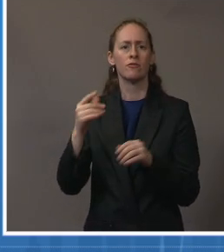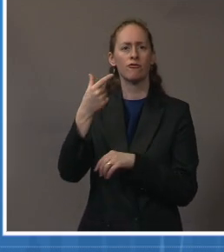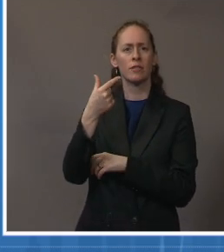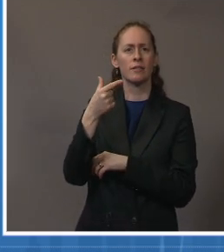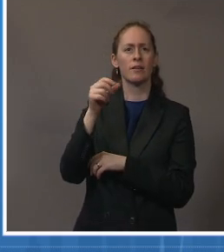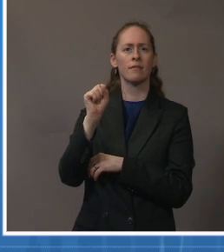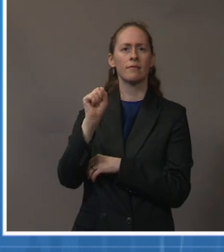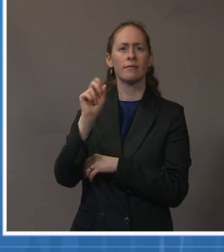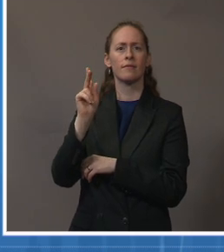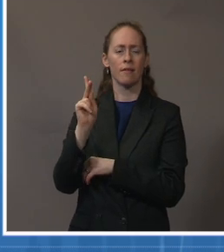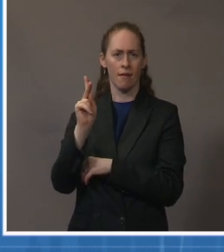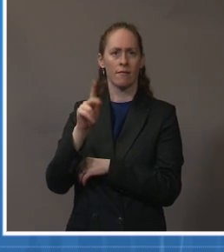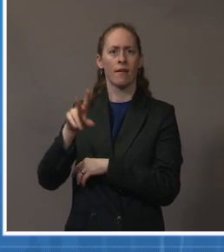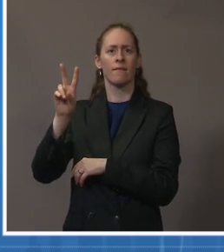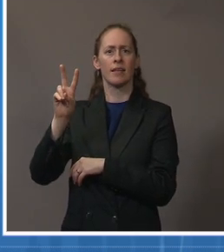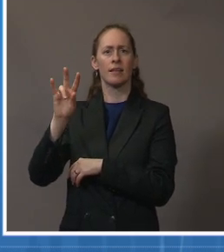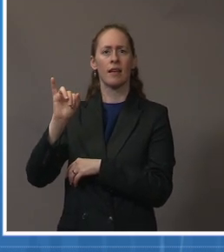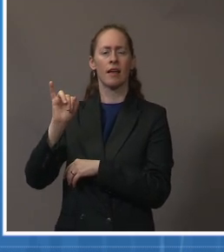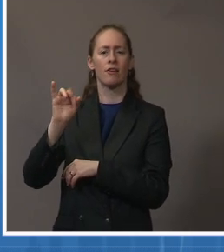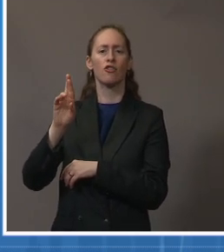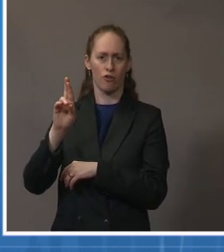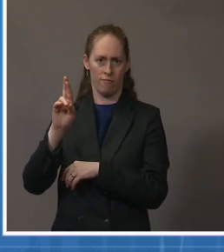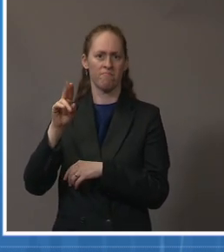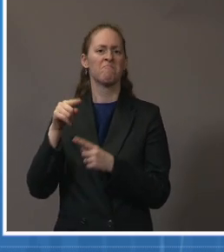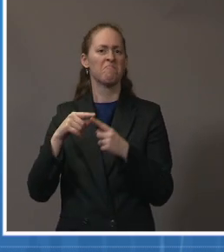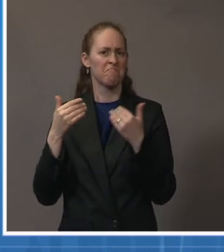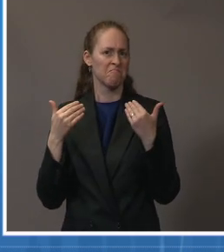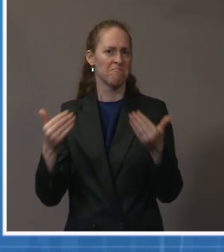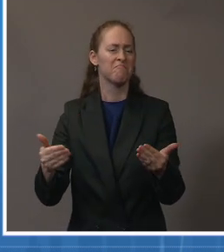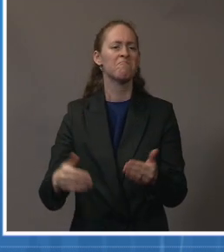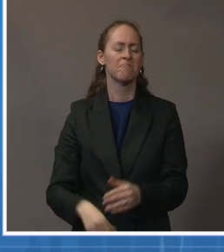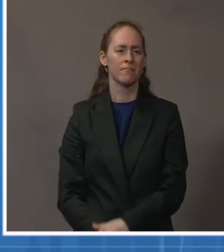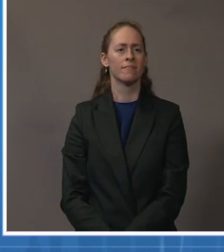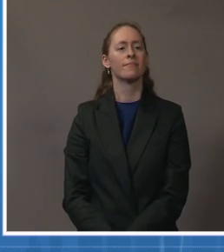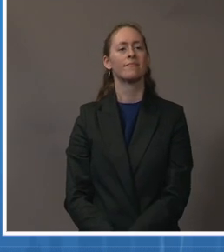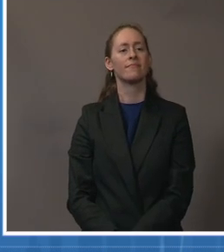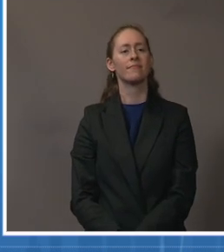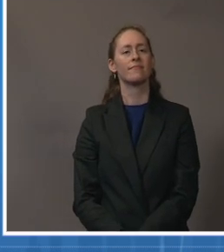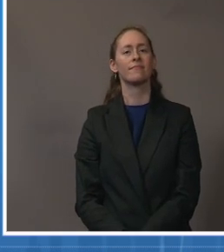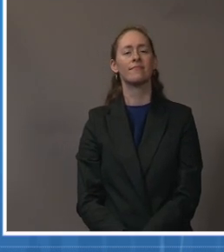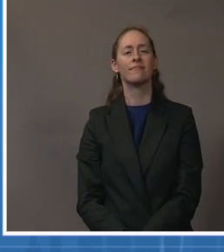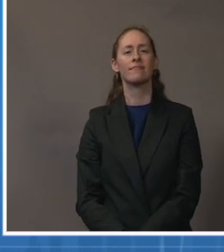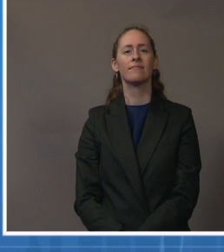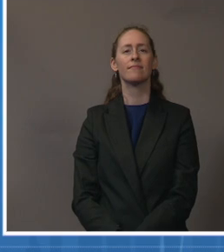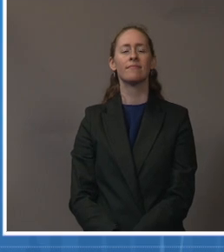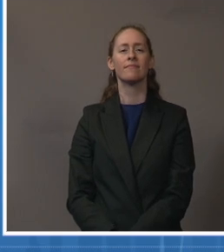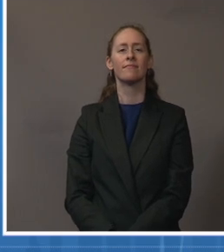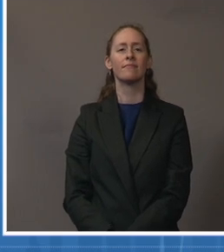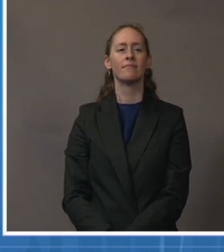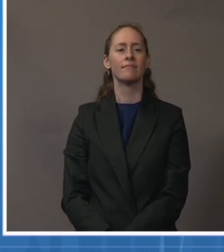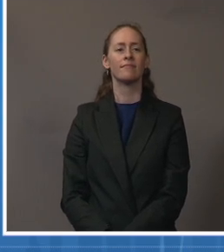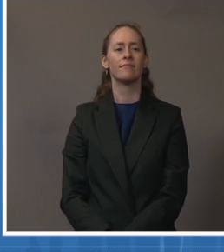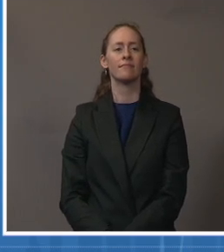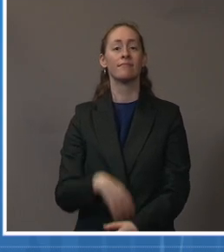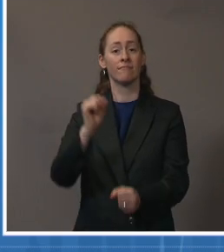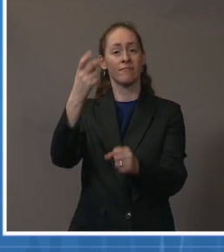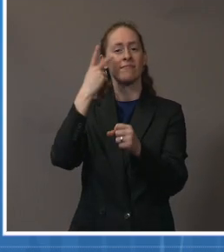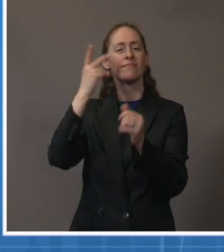made by GSK and Vir. And if you go to the next slide, six days ago, in a preprint server,